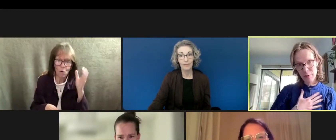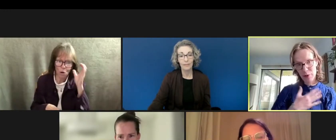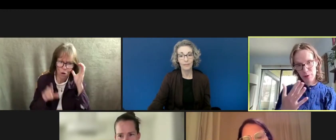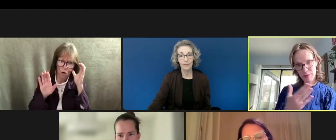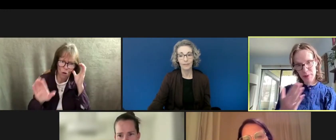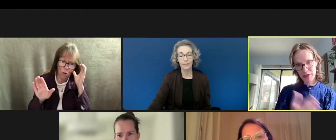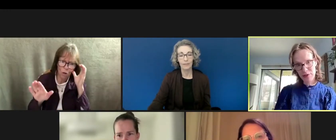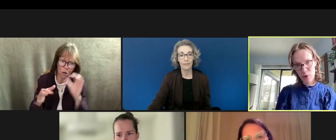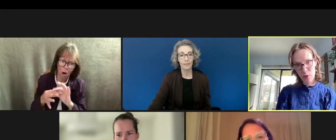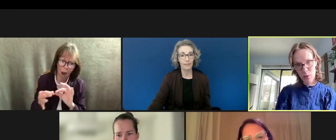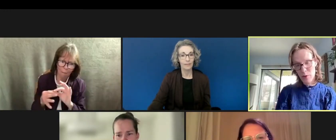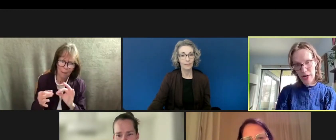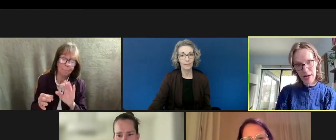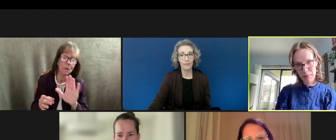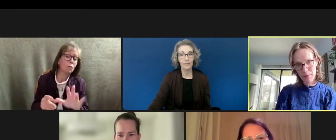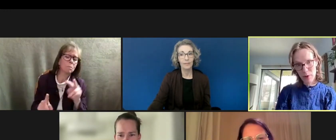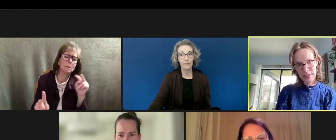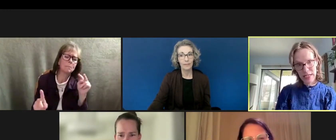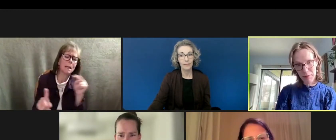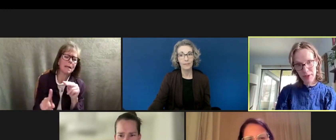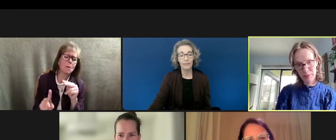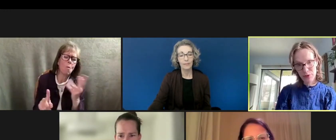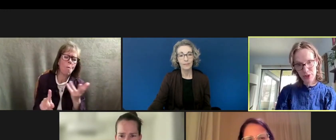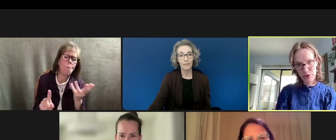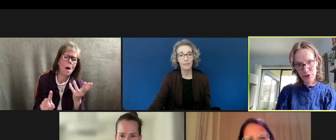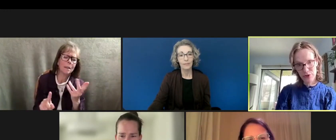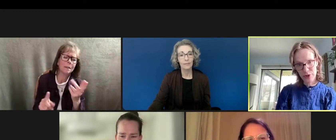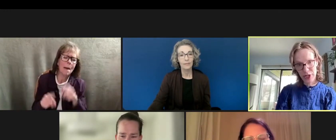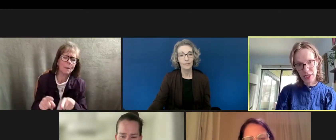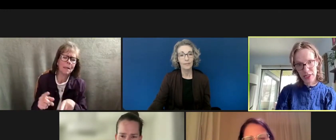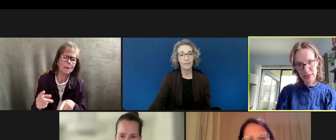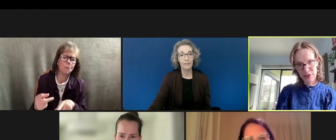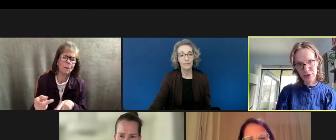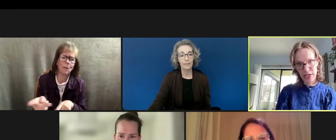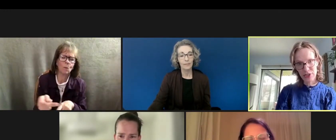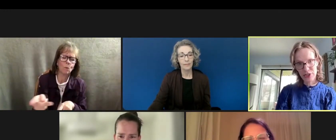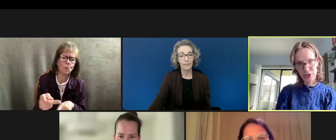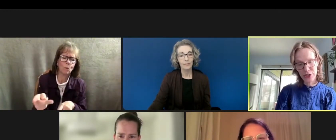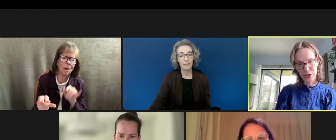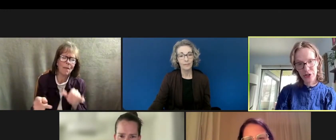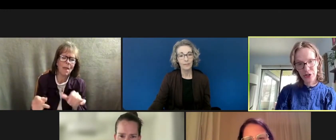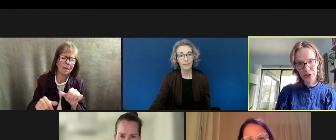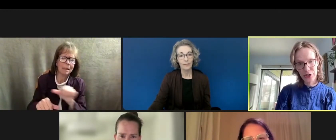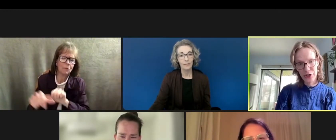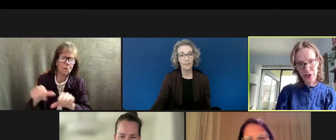From your perspective, what was happening between you two in this interaction?